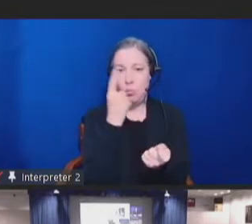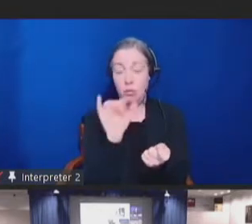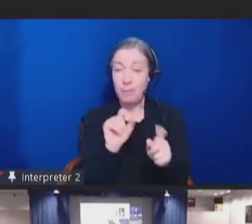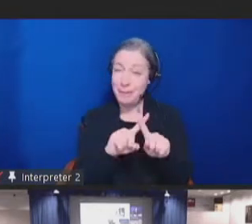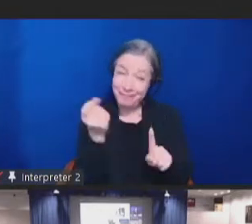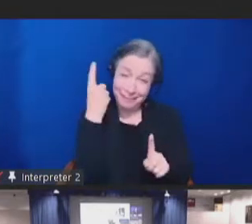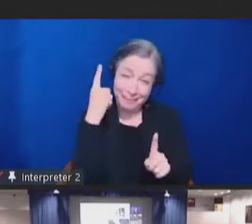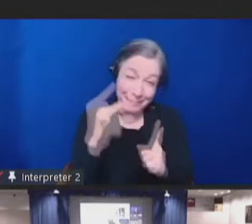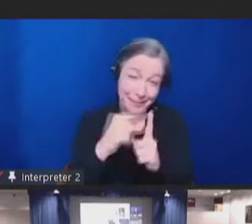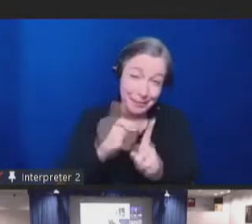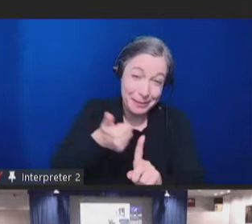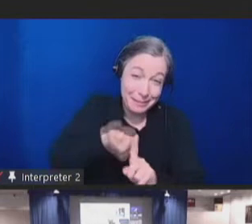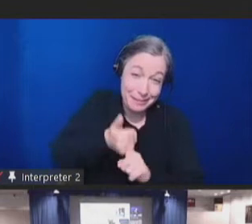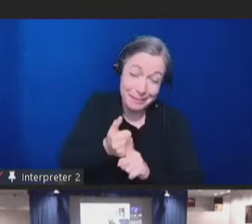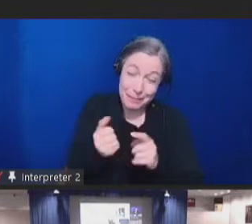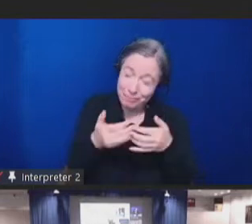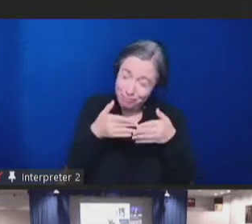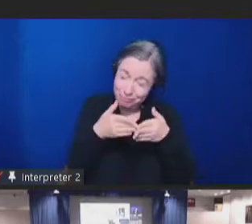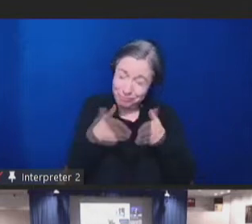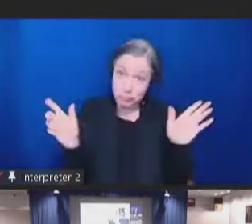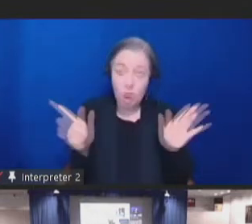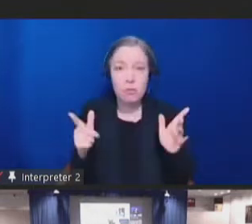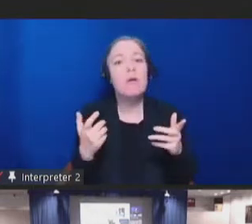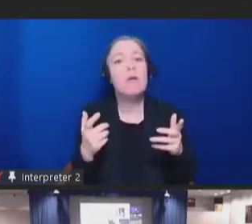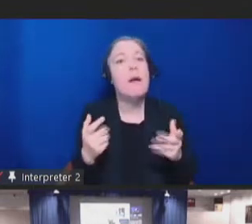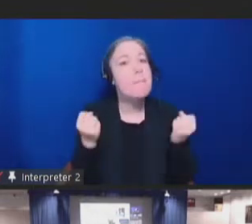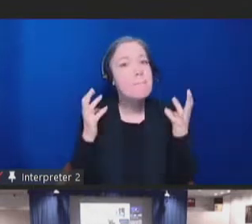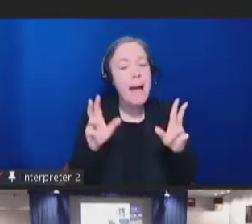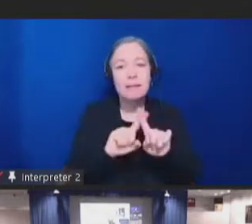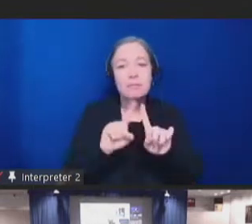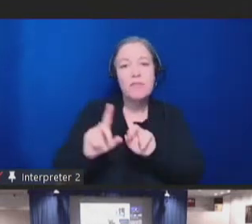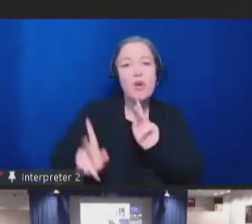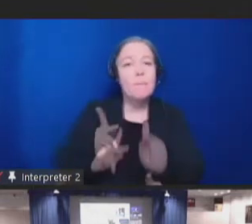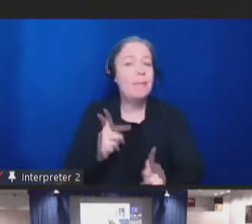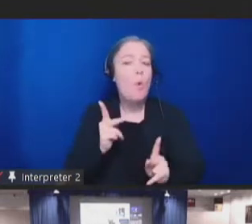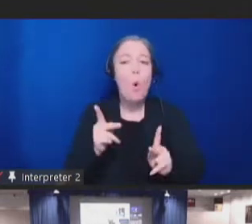right? It includes high-profile people like artists and athletes and entertainers